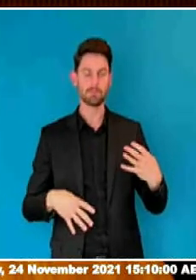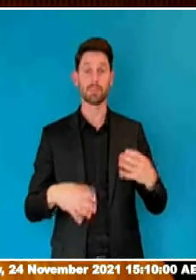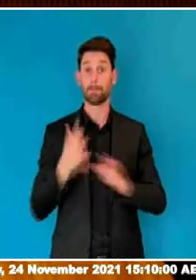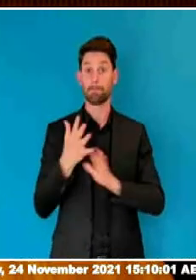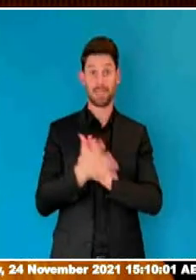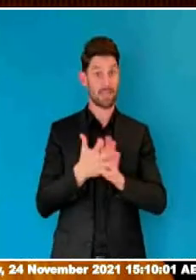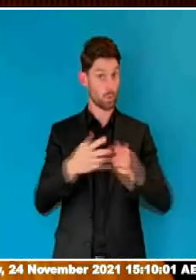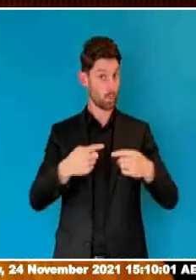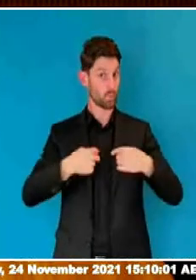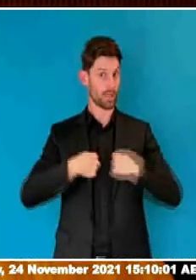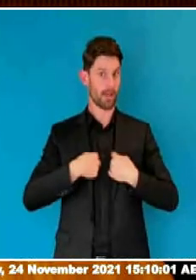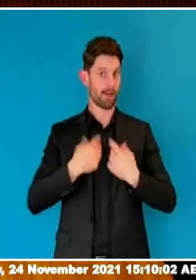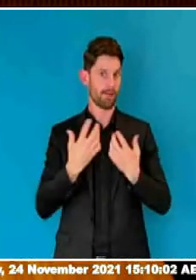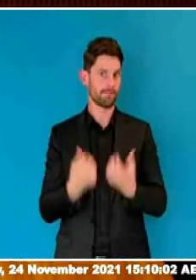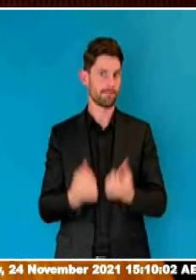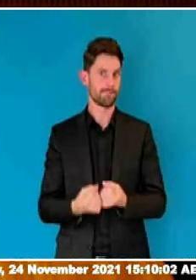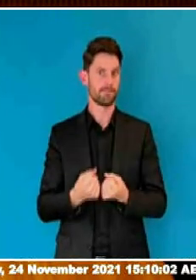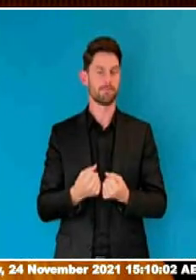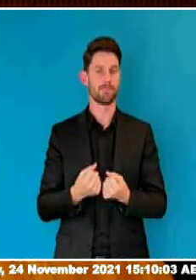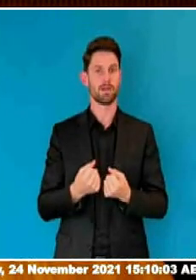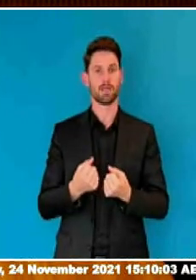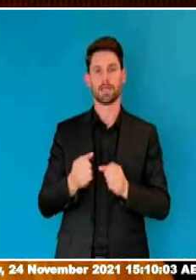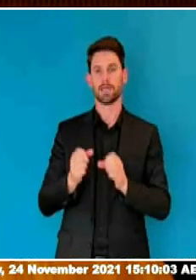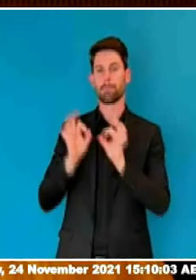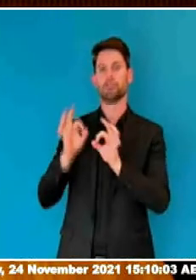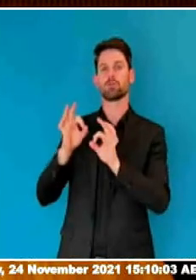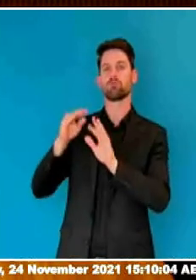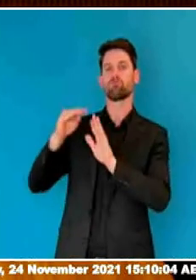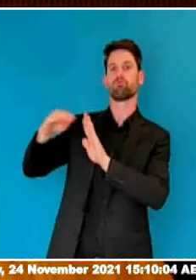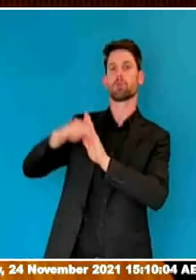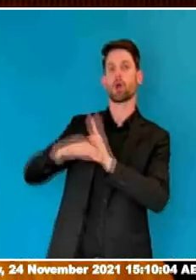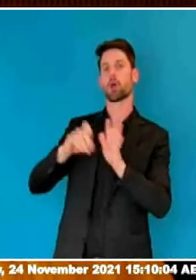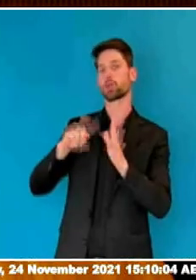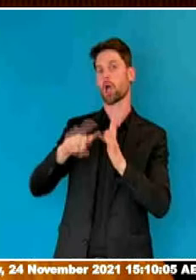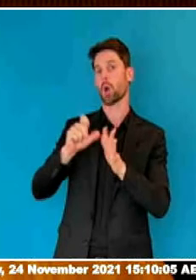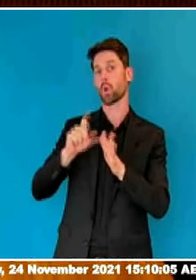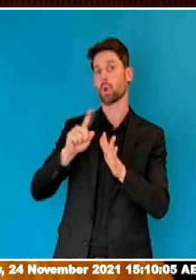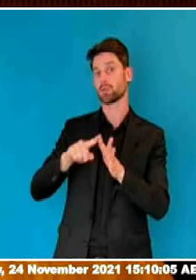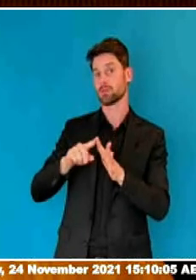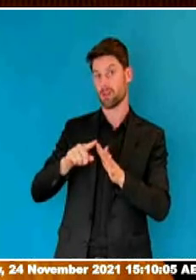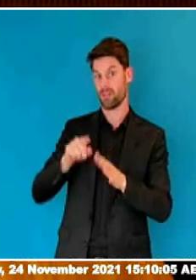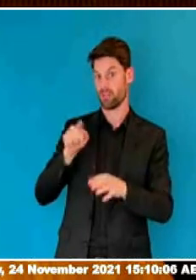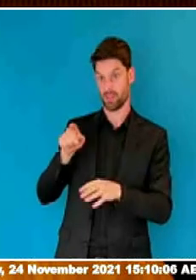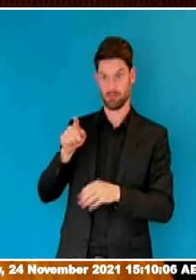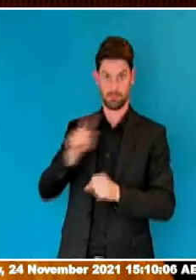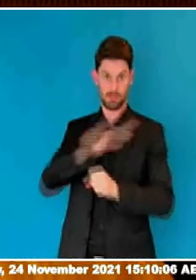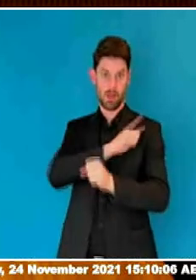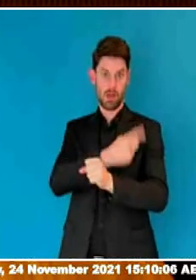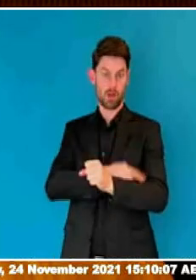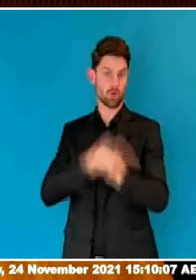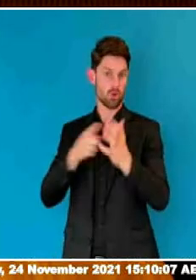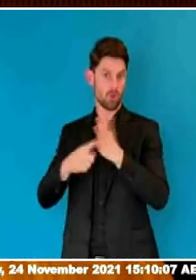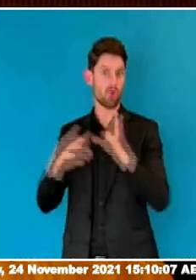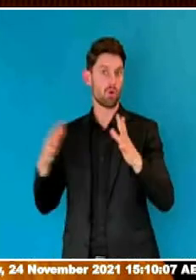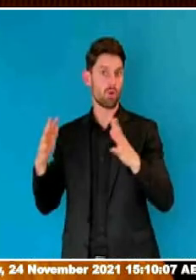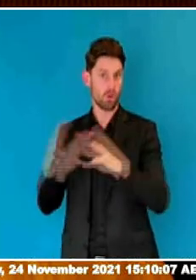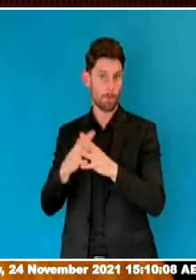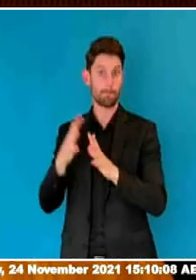have compliance codes which are enforceable, which do require an employer to consider